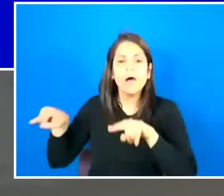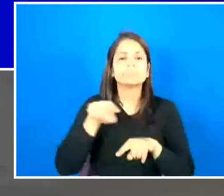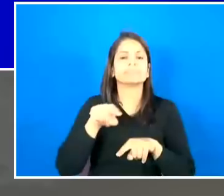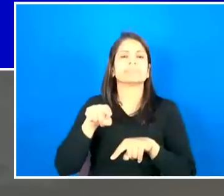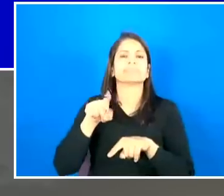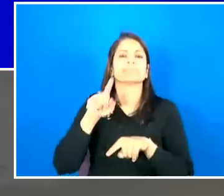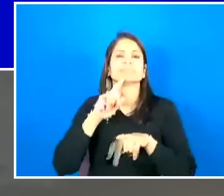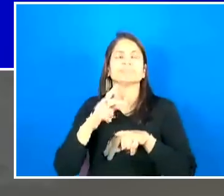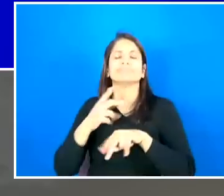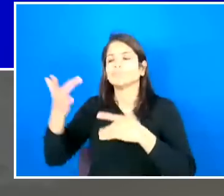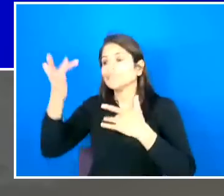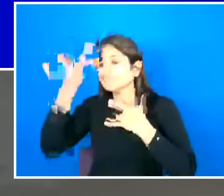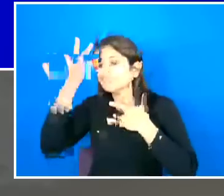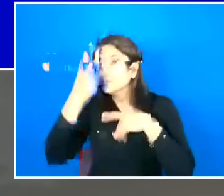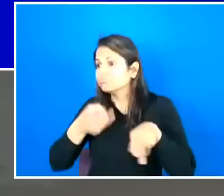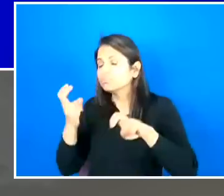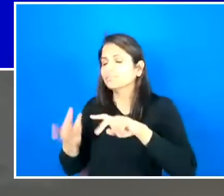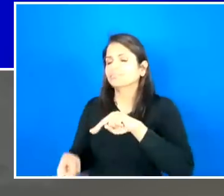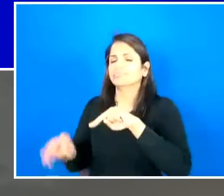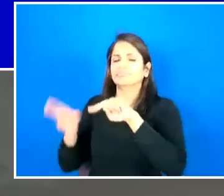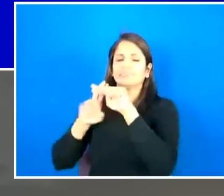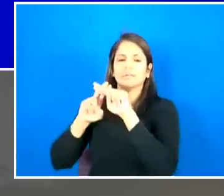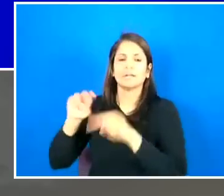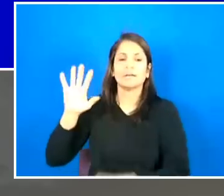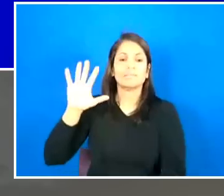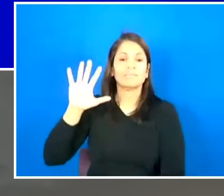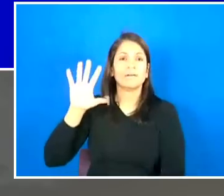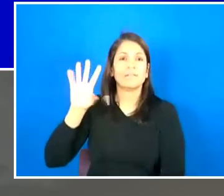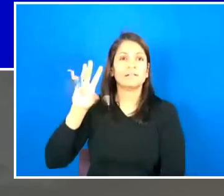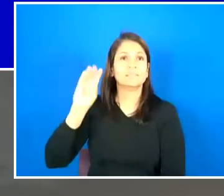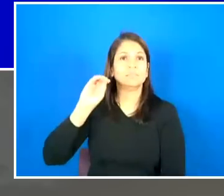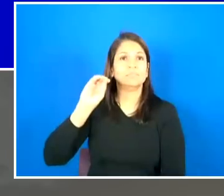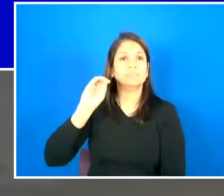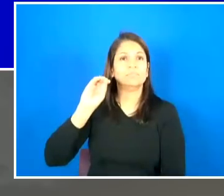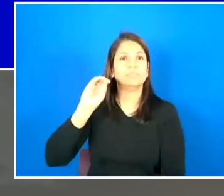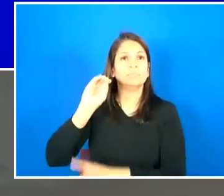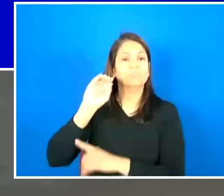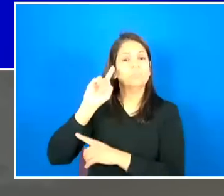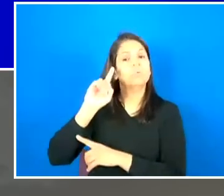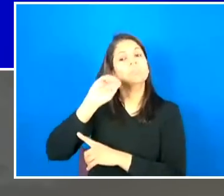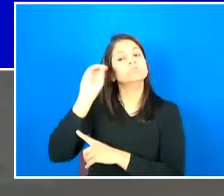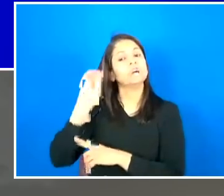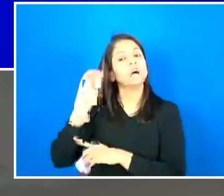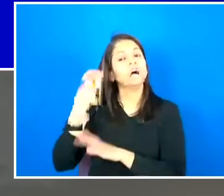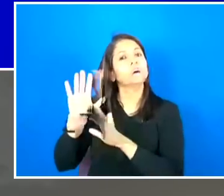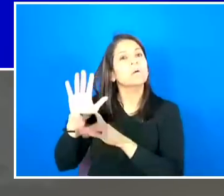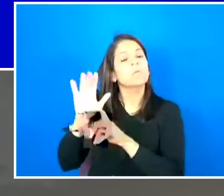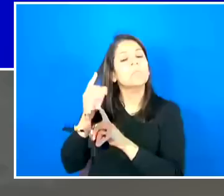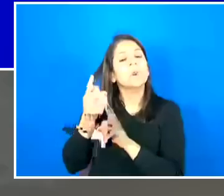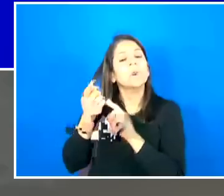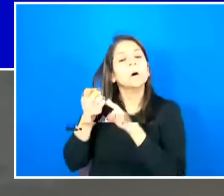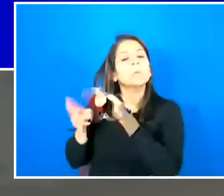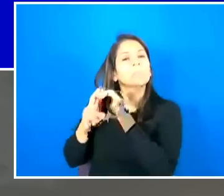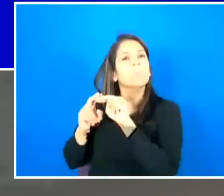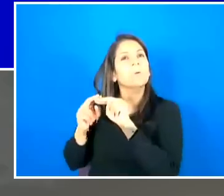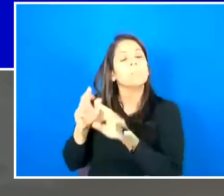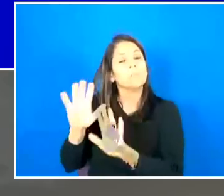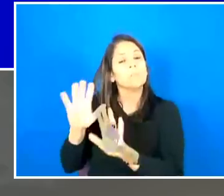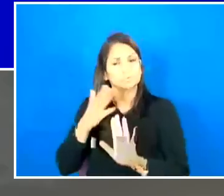PUBLIC HEALTH LAB AS SOME OF THE FOLKS DEALIN G WITH THE MOST ILLNESS, THAT WENT UP BUT ONLY BY 1%.